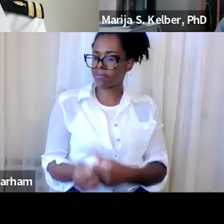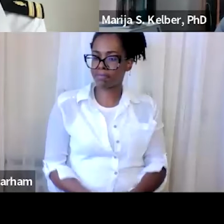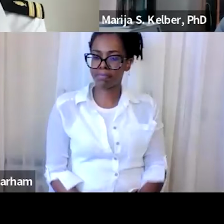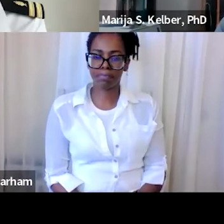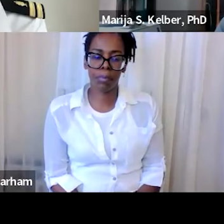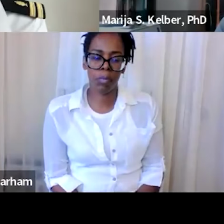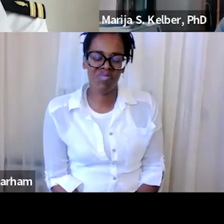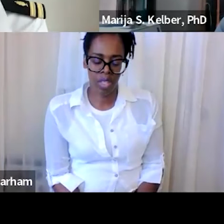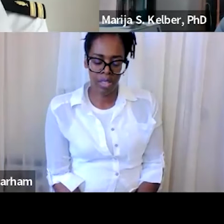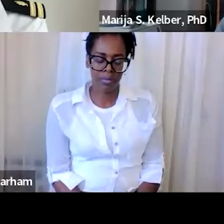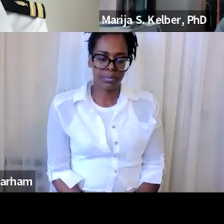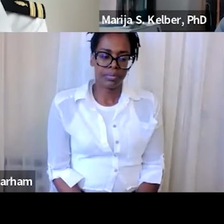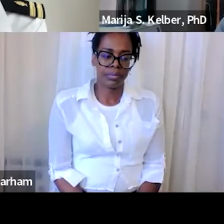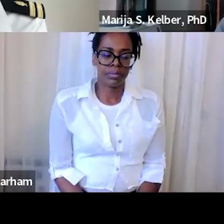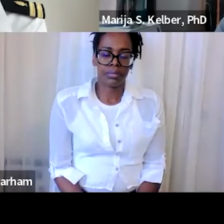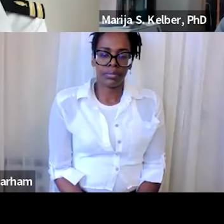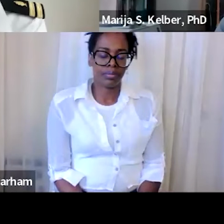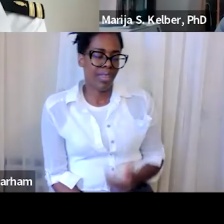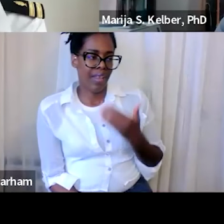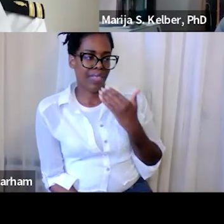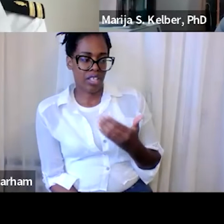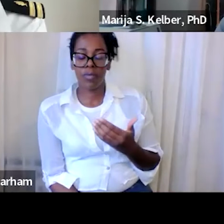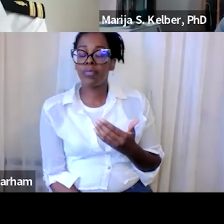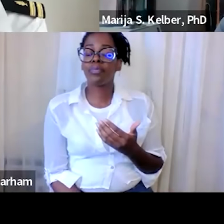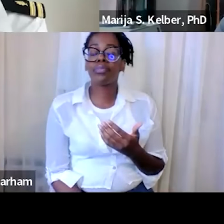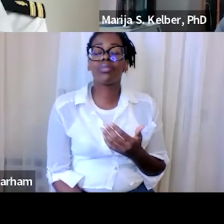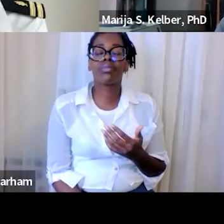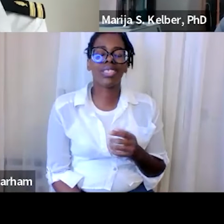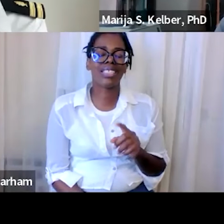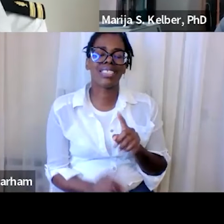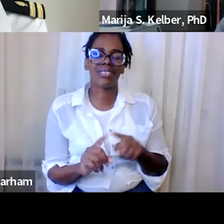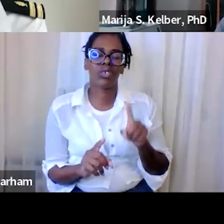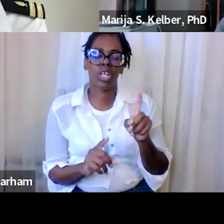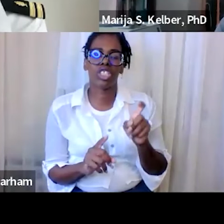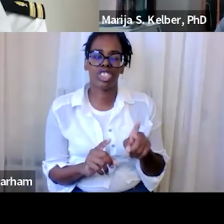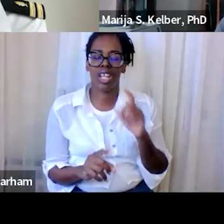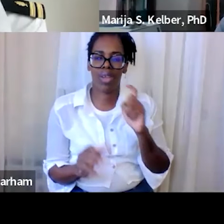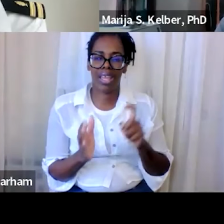Great, thank you. Another question from the audience, and I recognize we're running low on time,